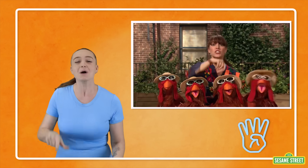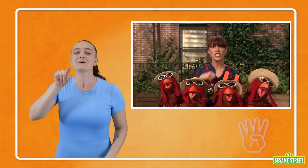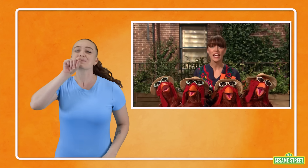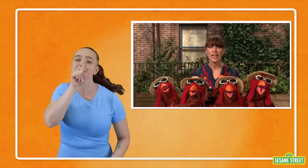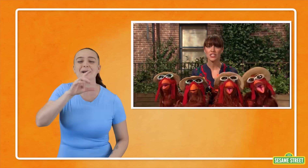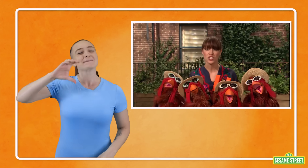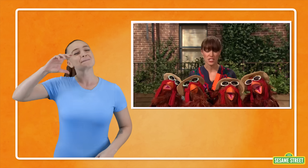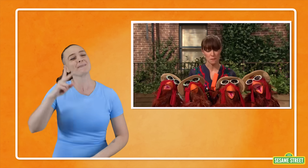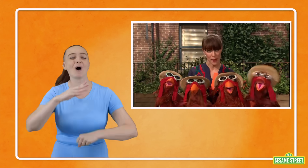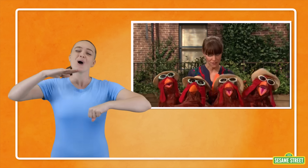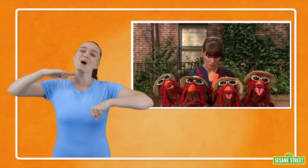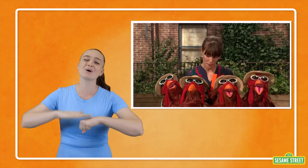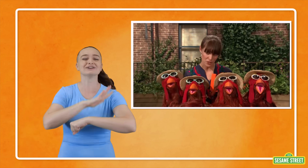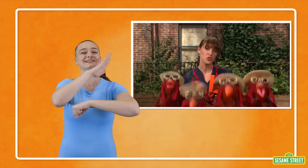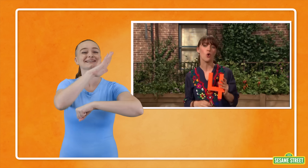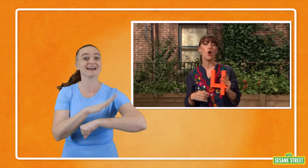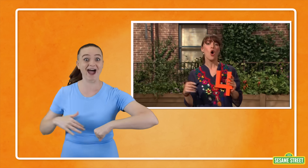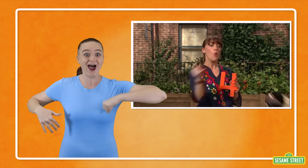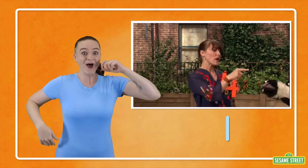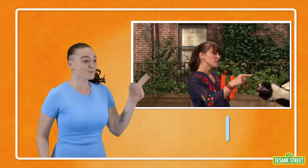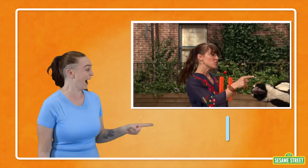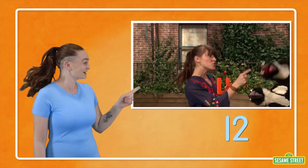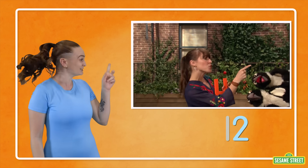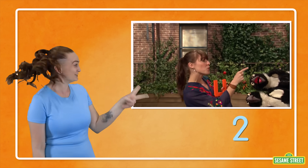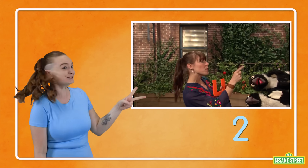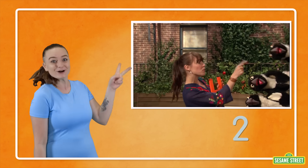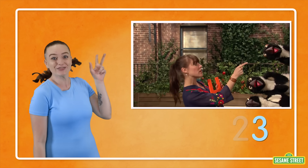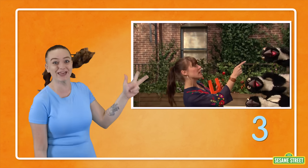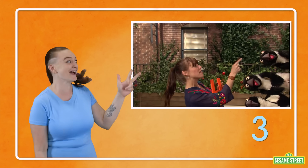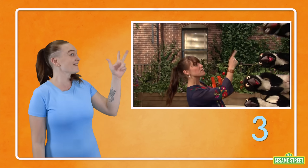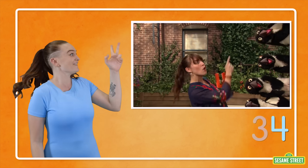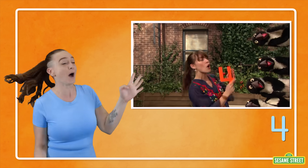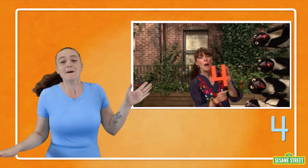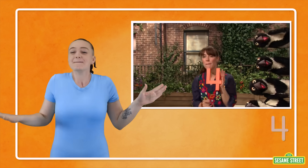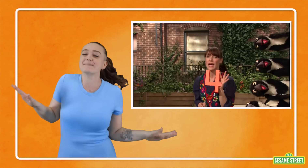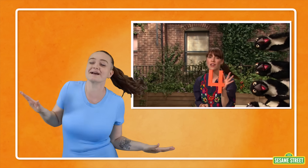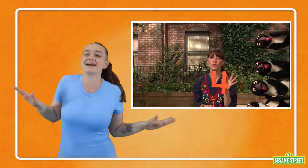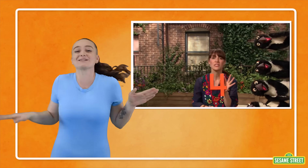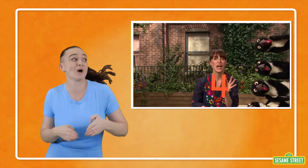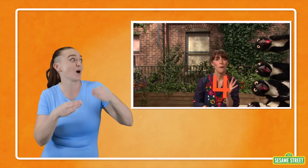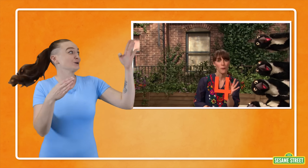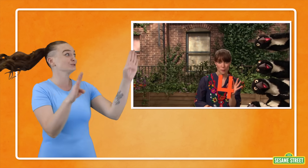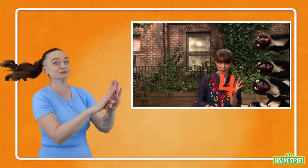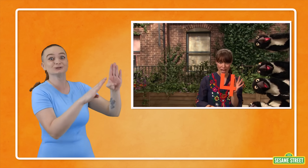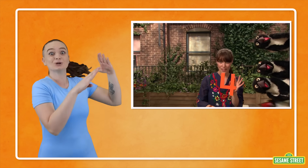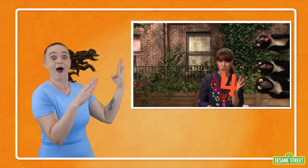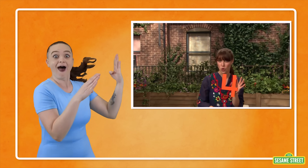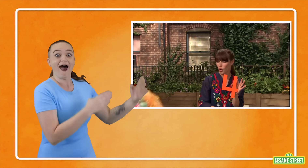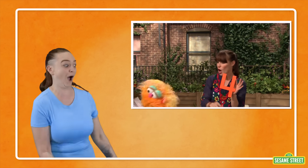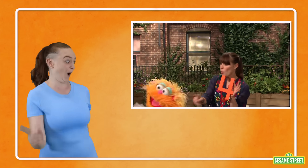Chickens just back from the shore One, two, three, four Penguins that were by the door